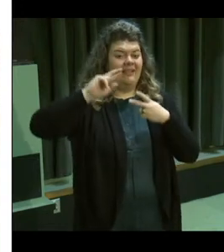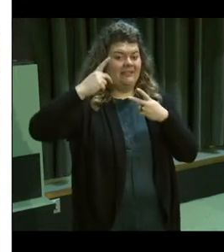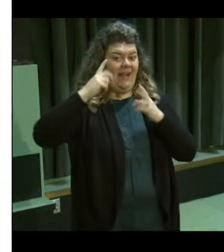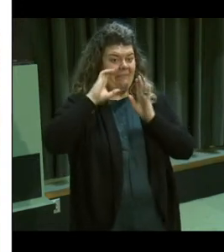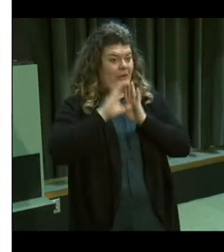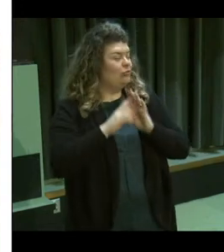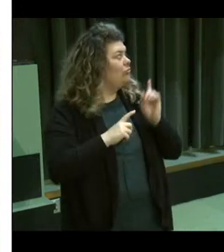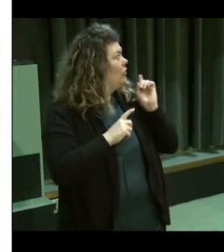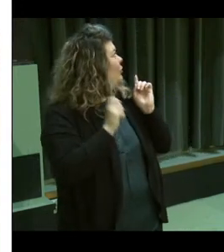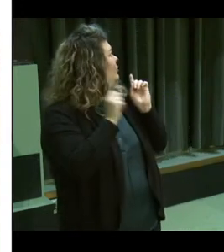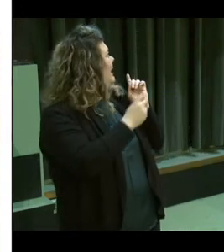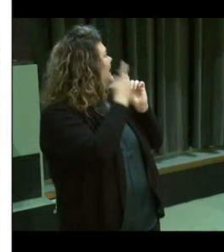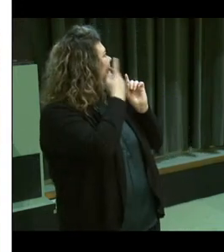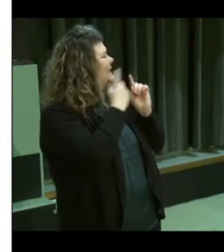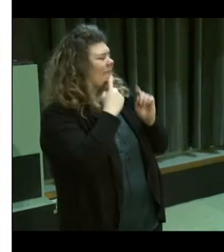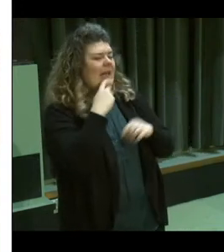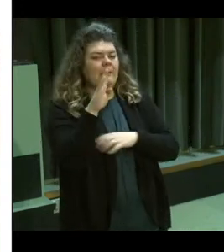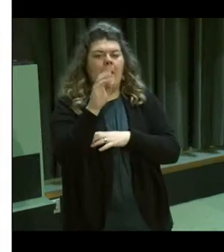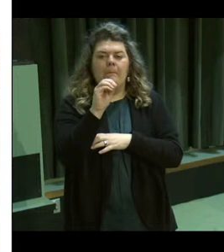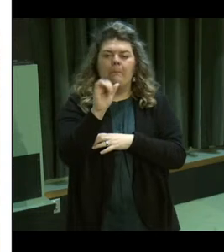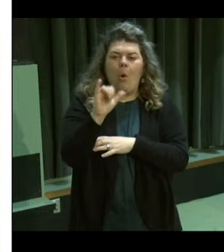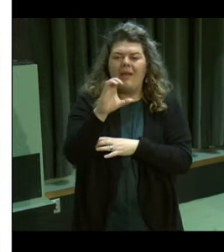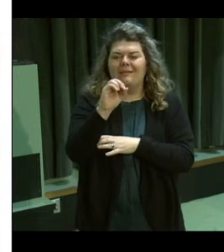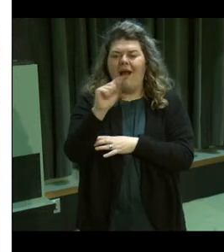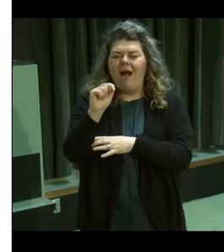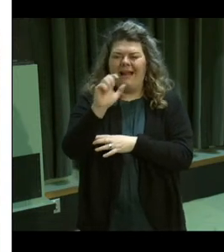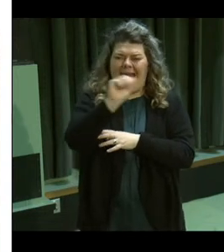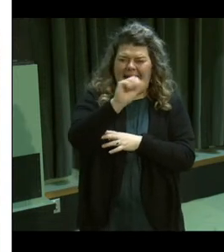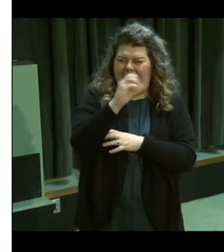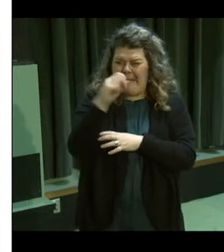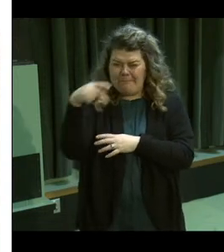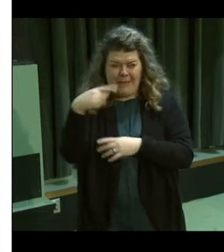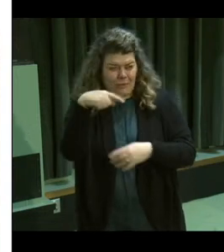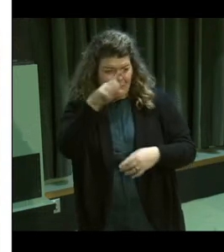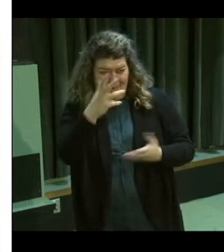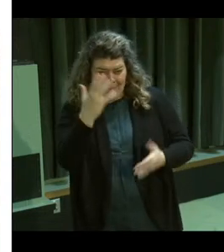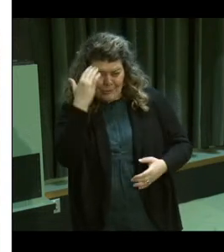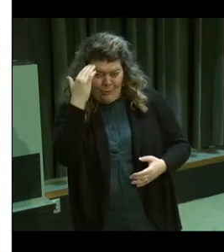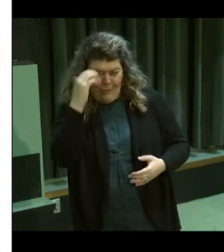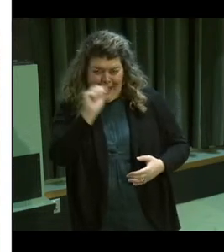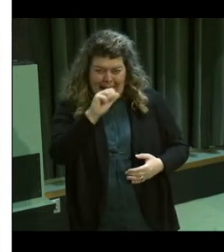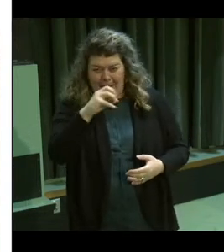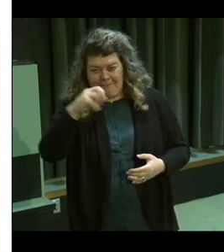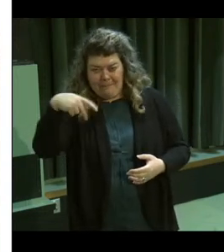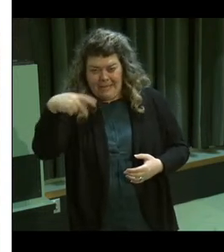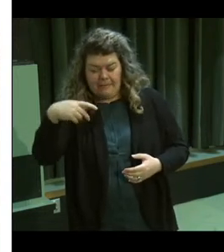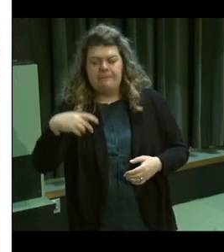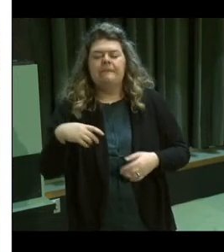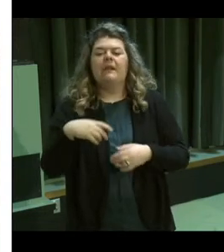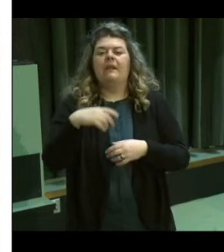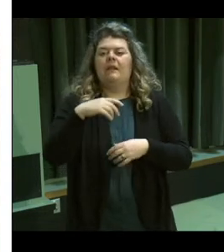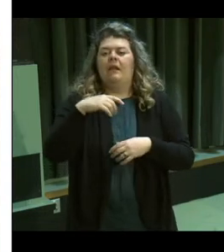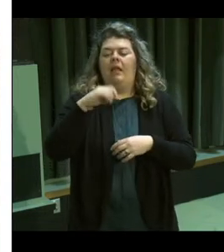the second one here, as you can